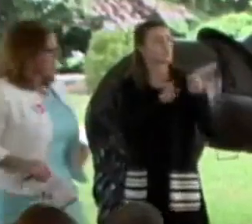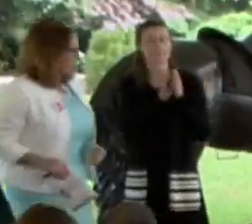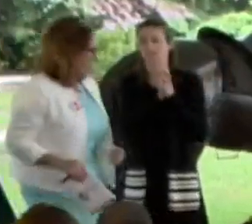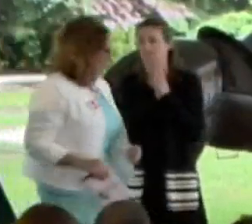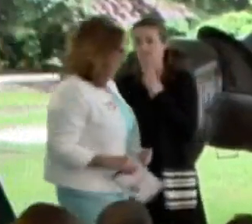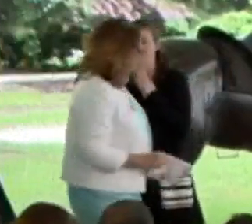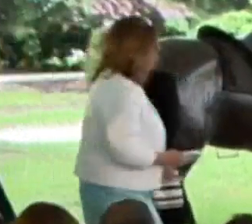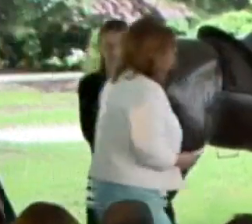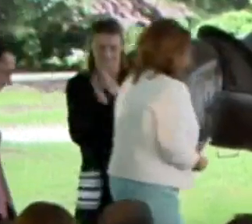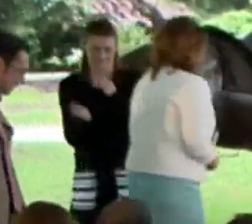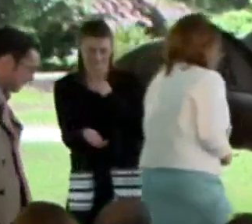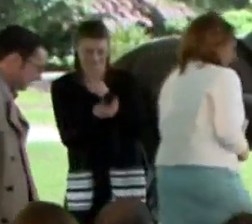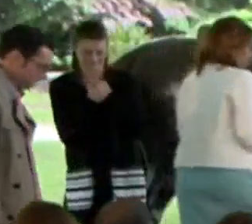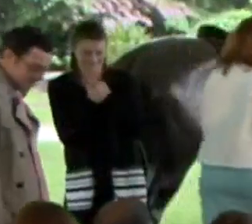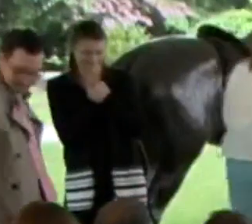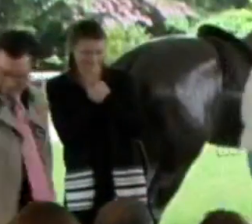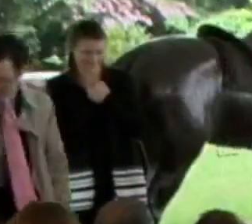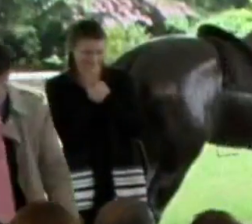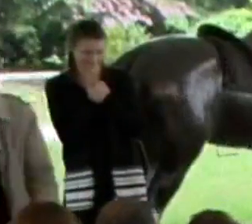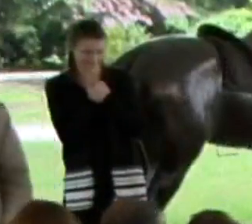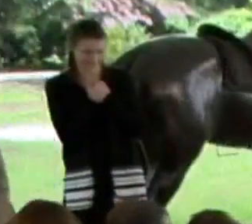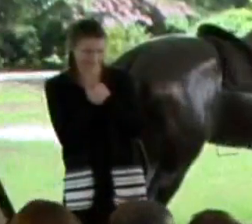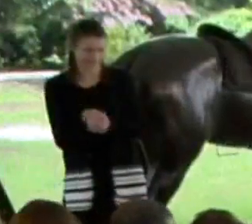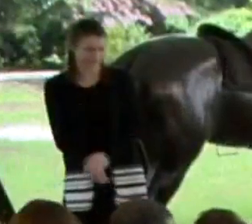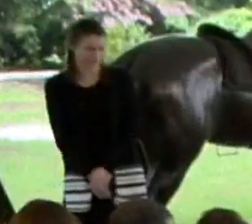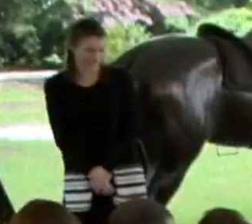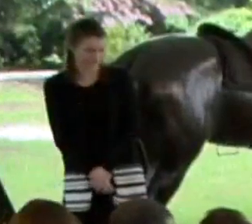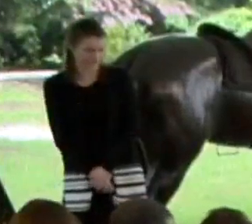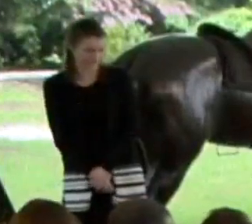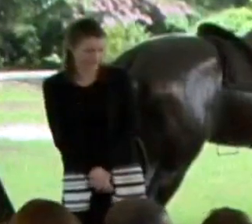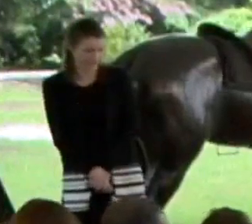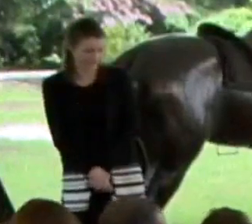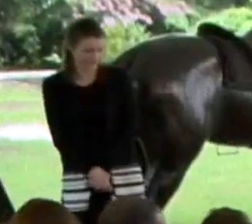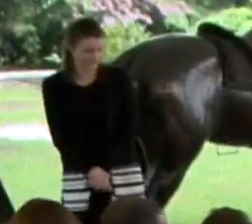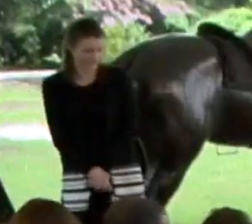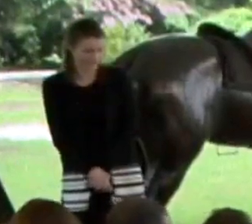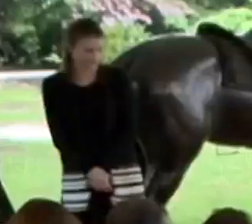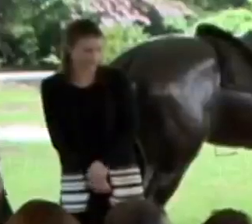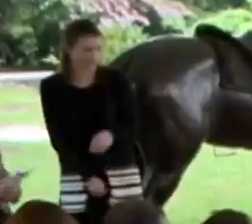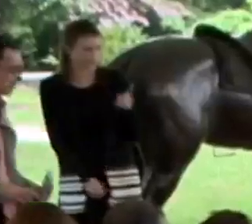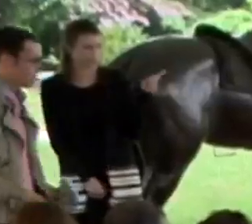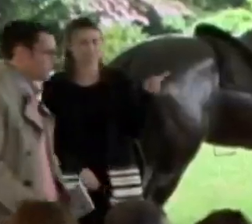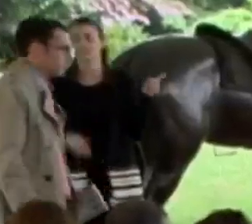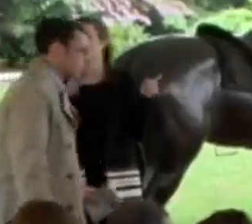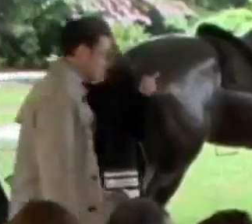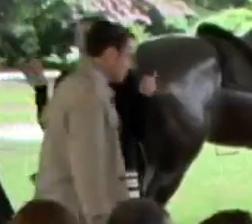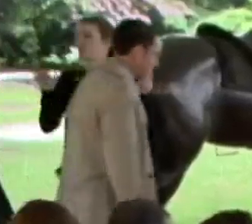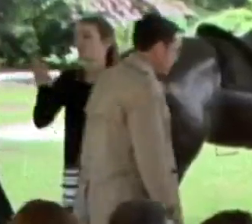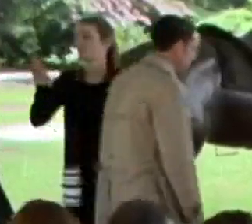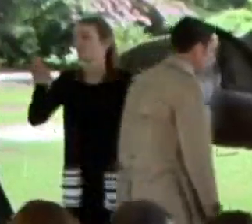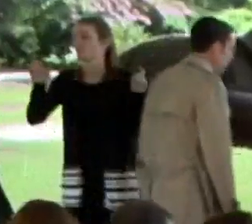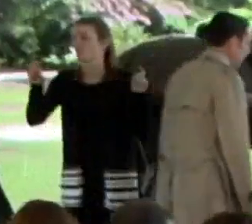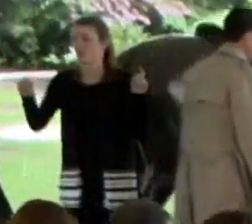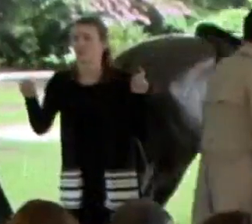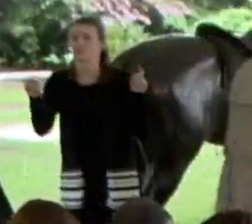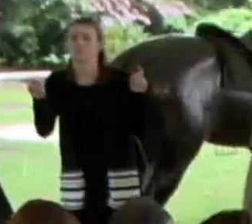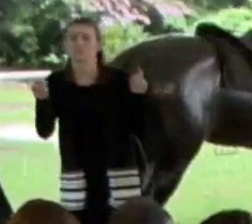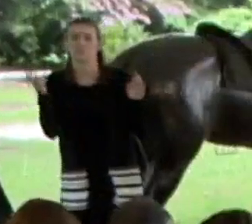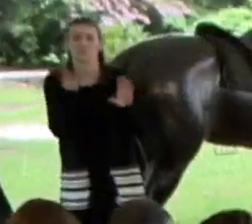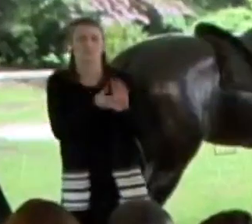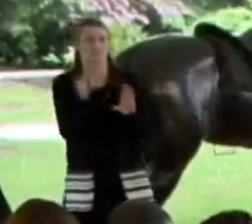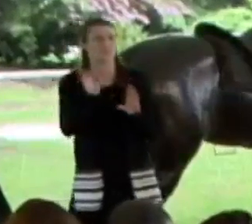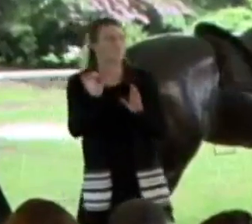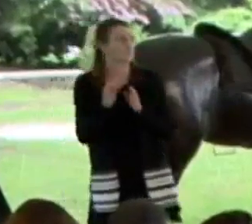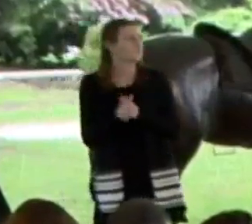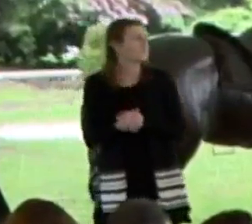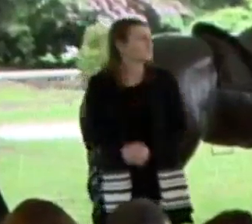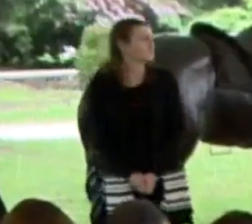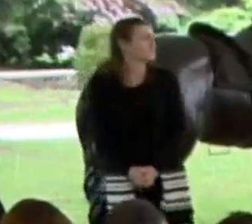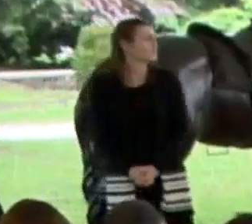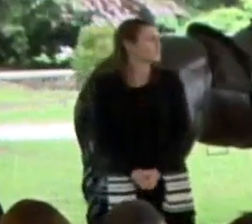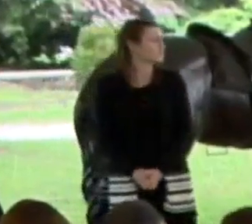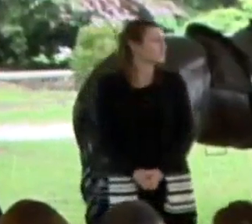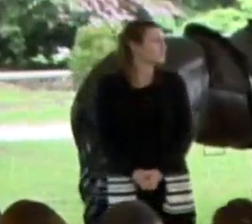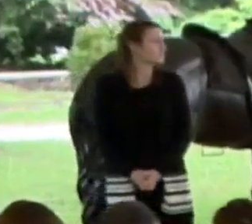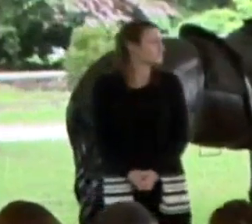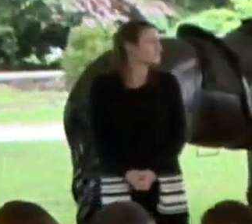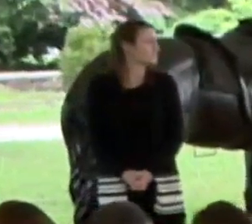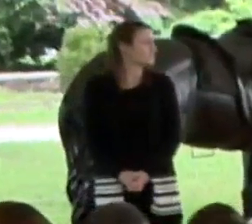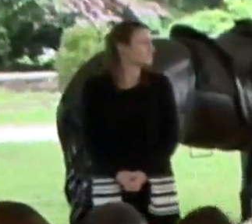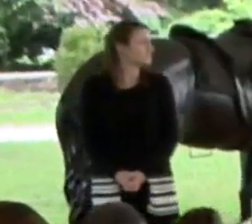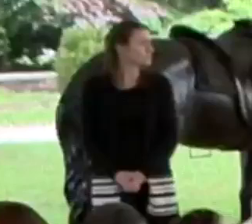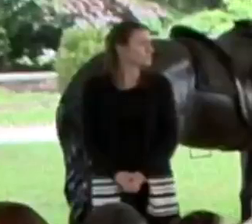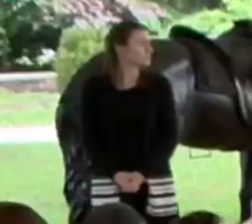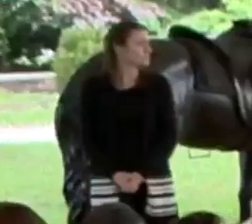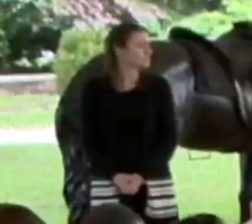I AM GOING TO ASK JOHN AND